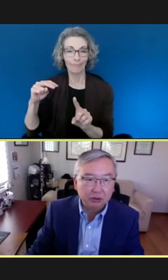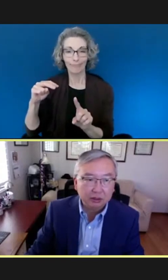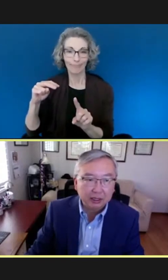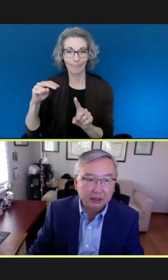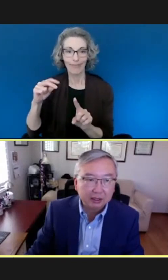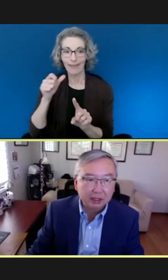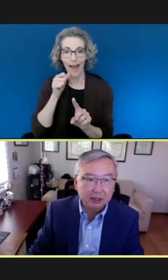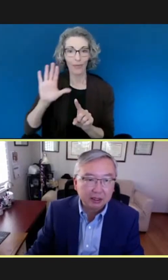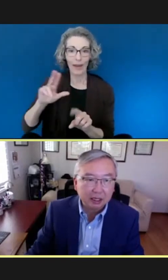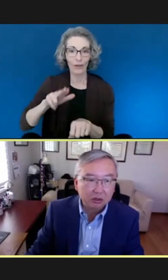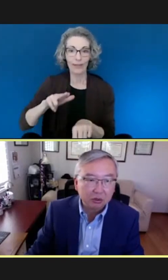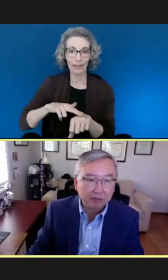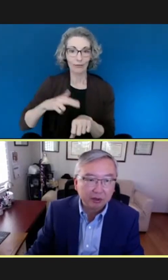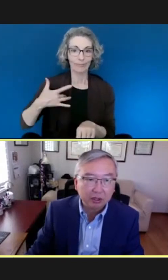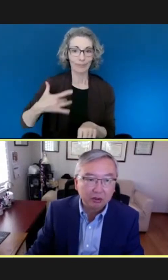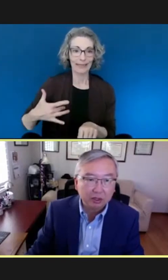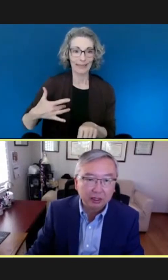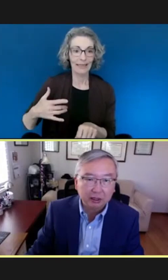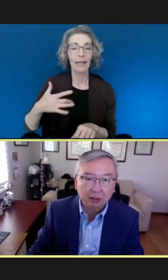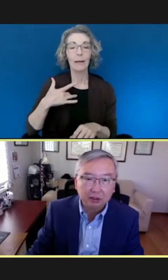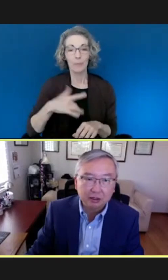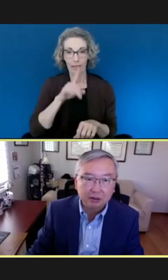they tend to be very concrete and honest.